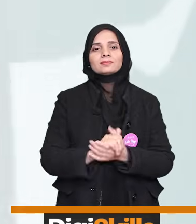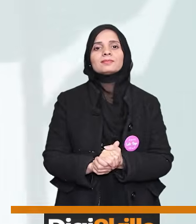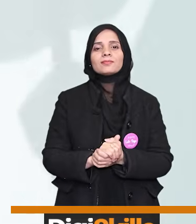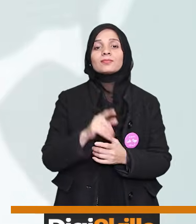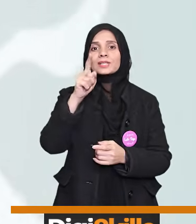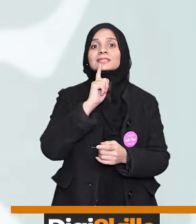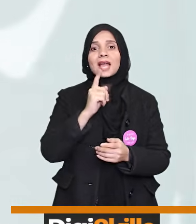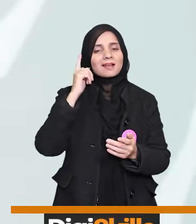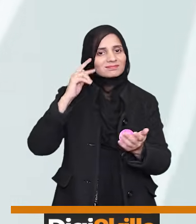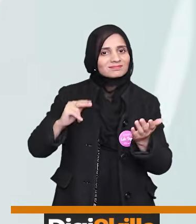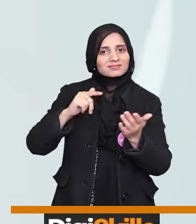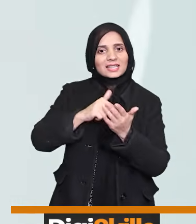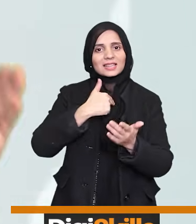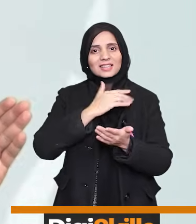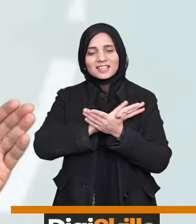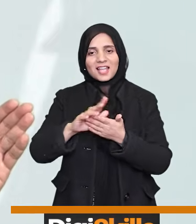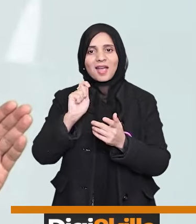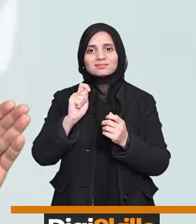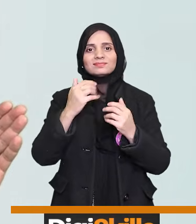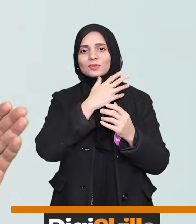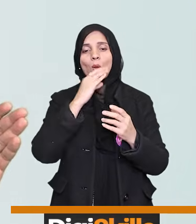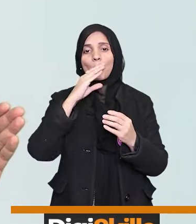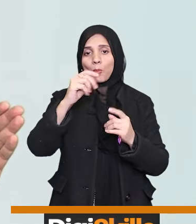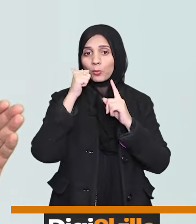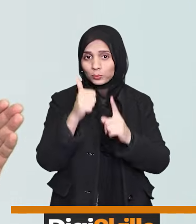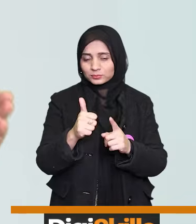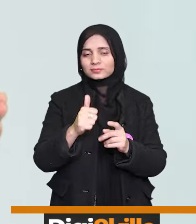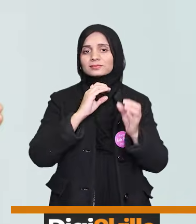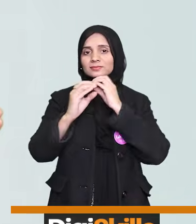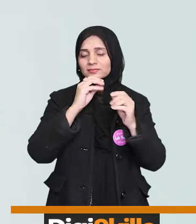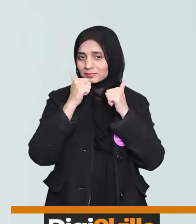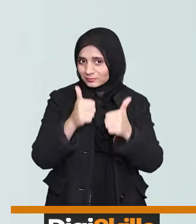when you are positive with your responses,